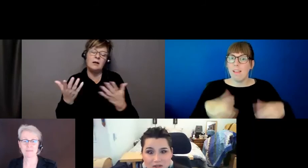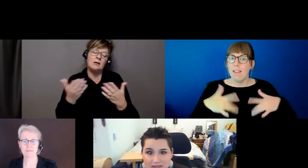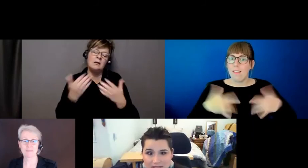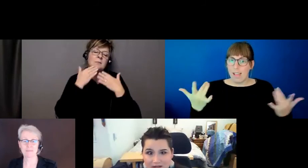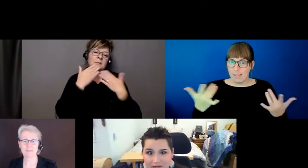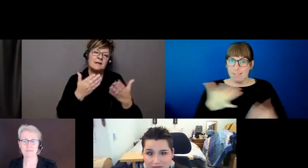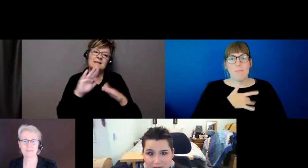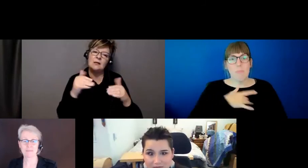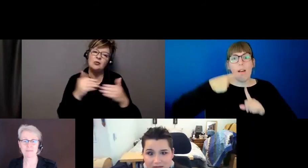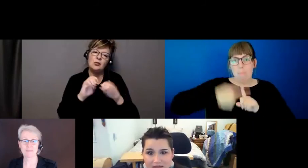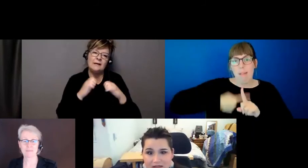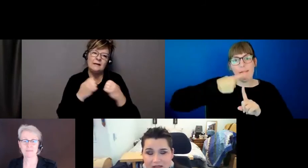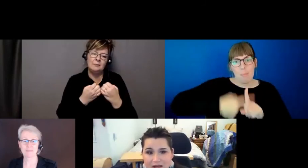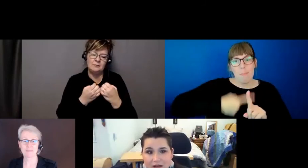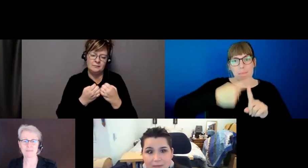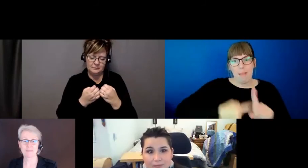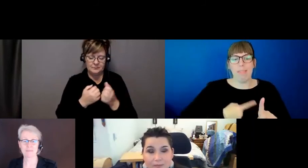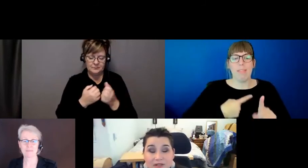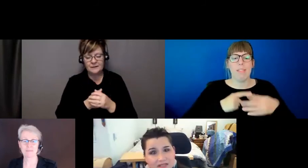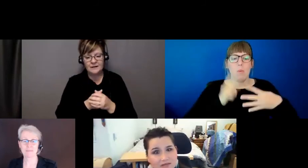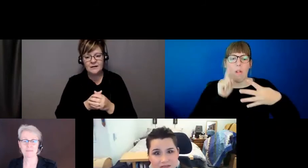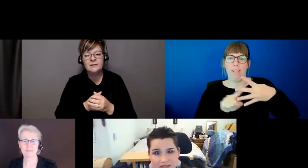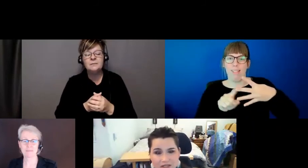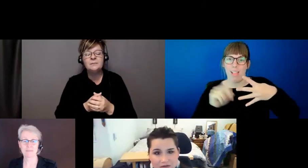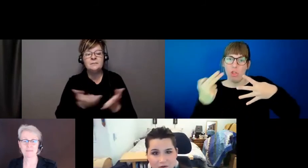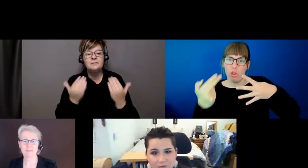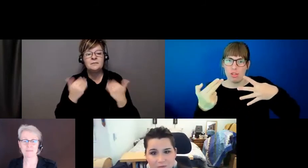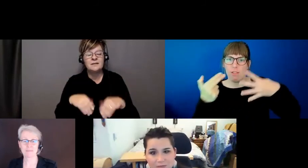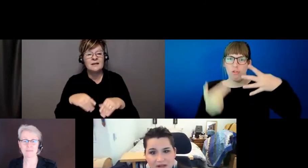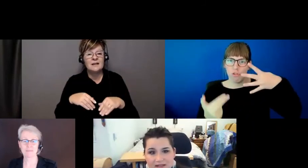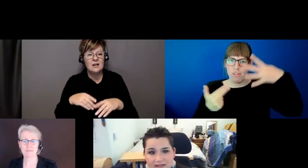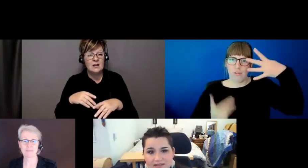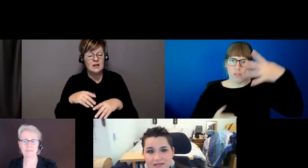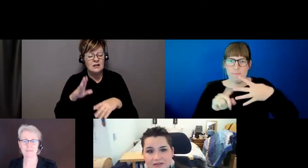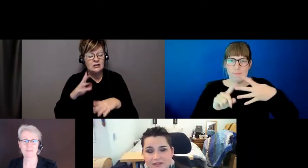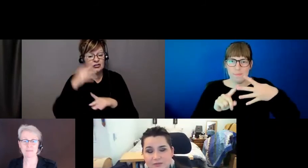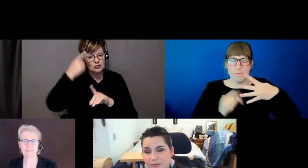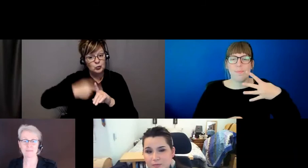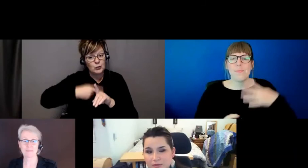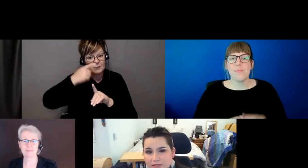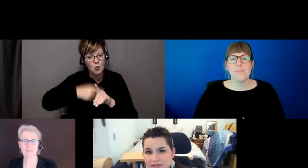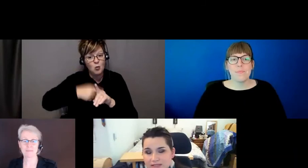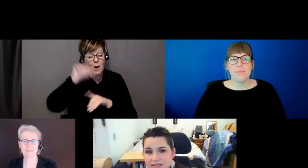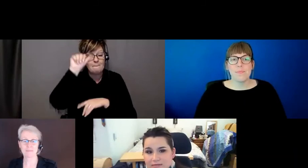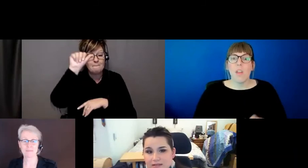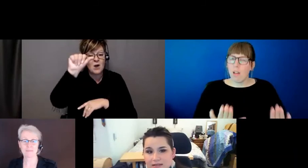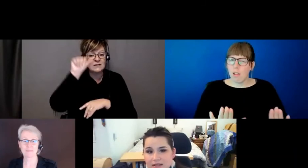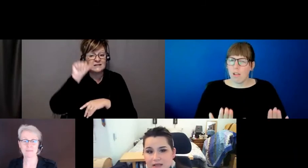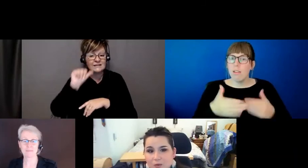THURSDAY OF EVERY MONTH. BUT TO LET YOU KNOW, BECAUSE THERE IS REMEMBRANCE DAY NEXT MONTH,